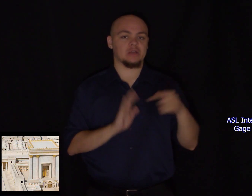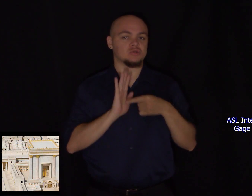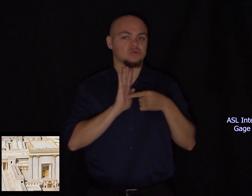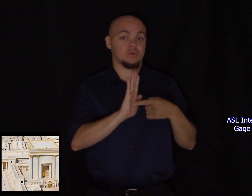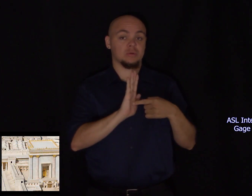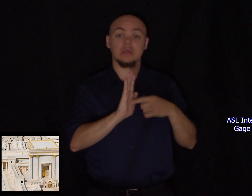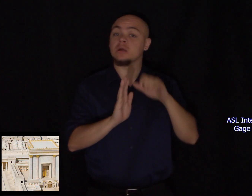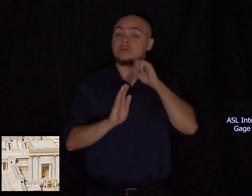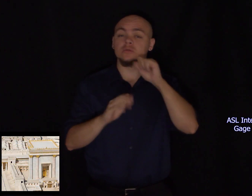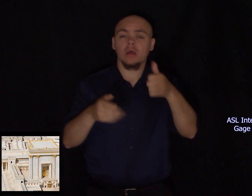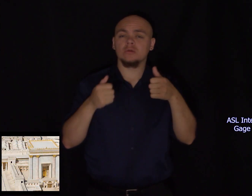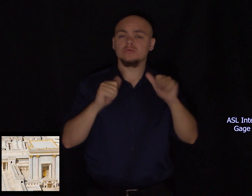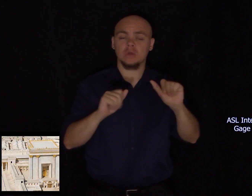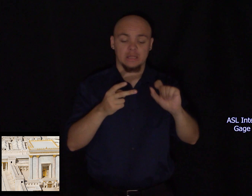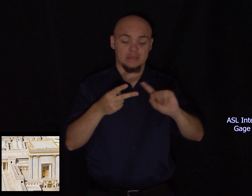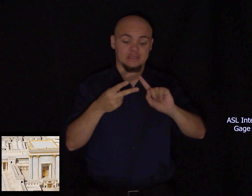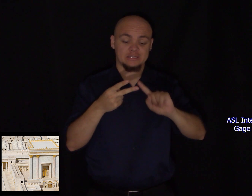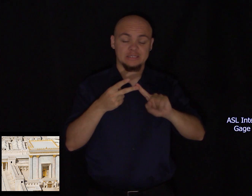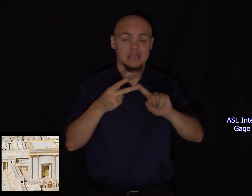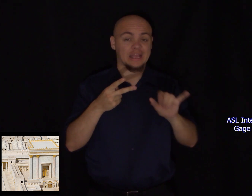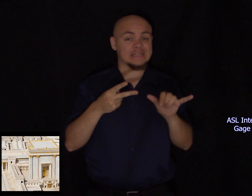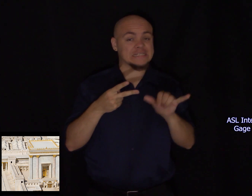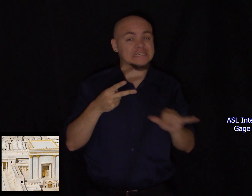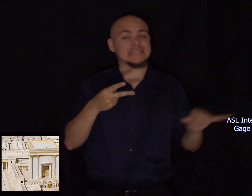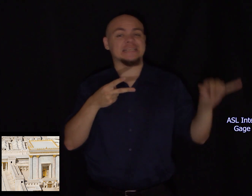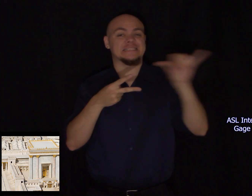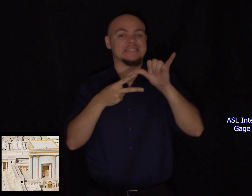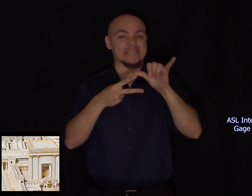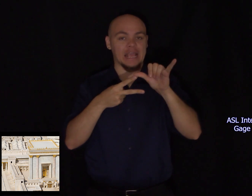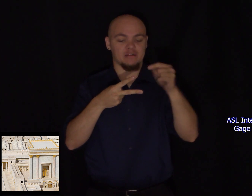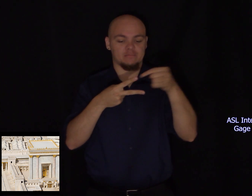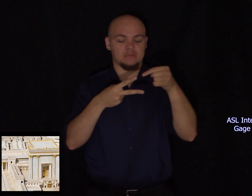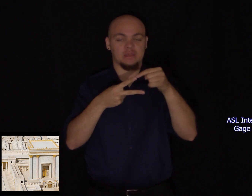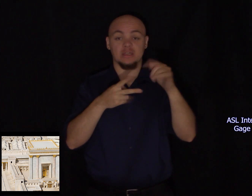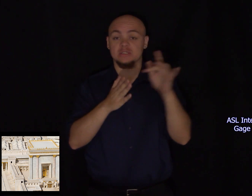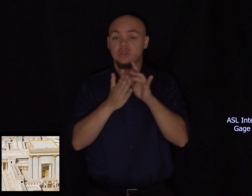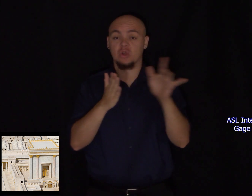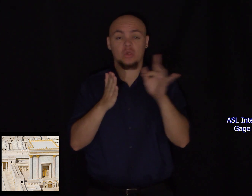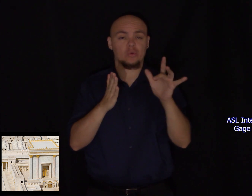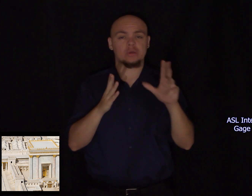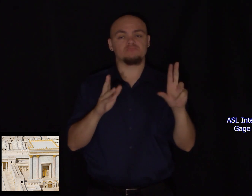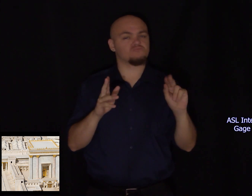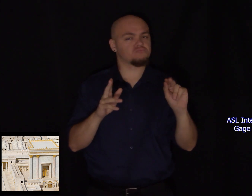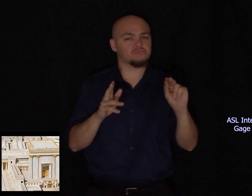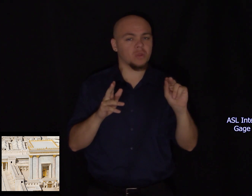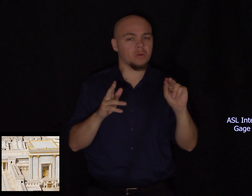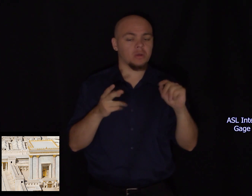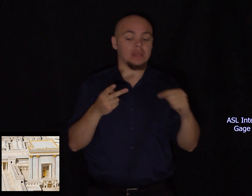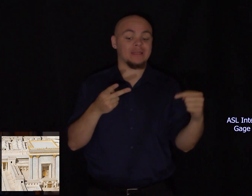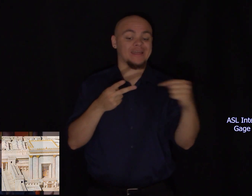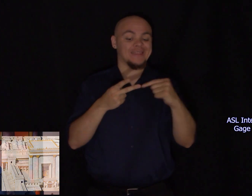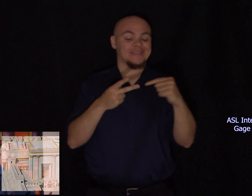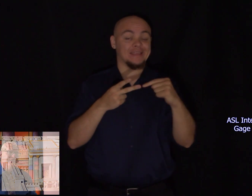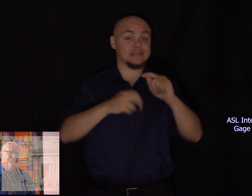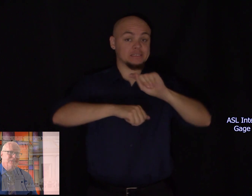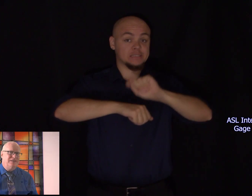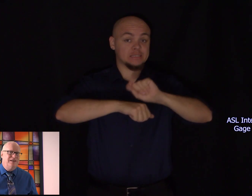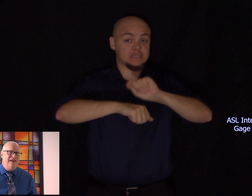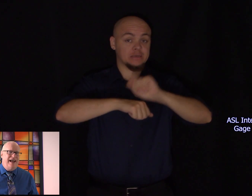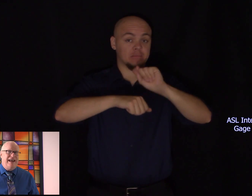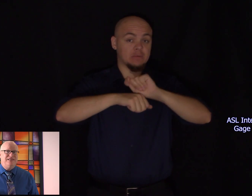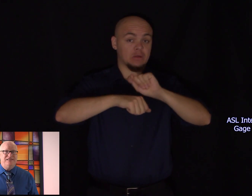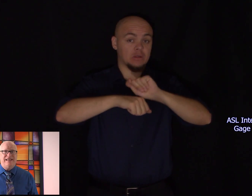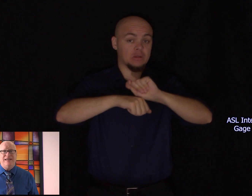that instead of trying to build the second temple to match the glory of the former temple instead